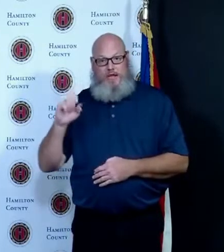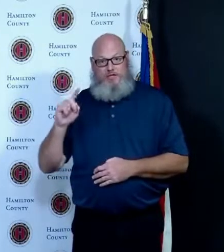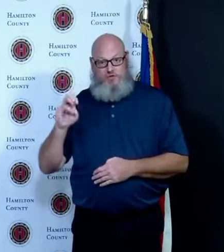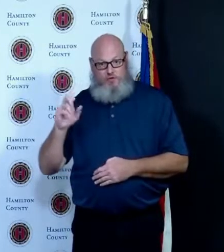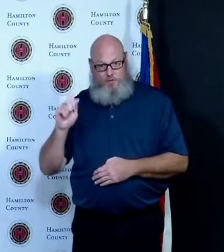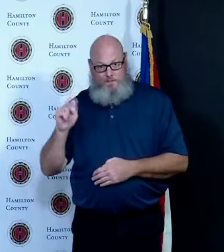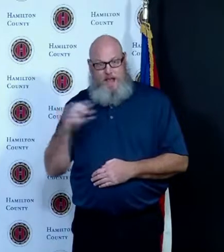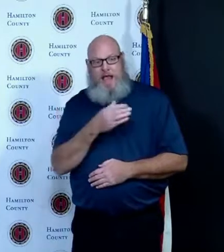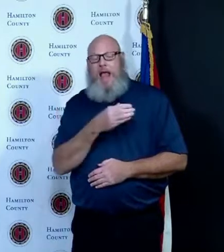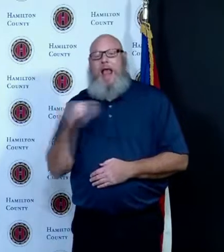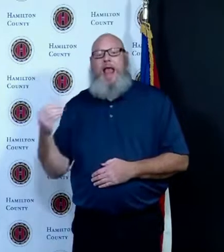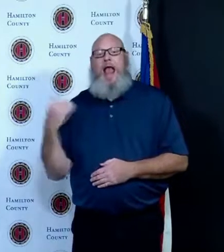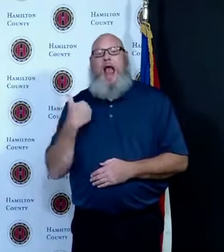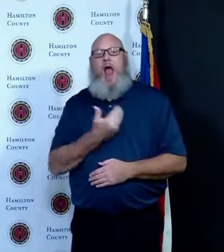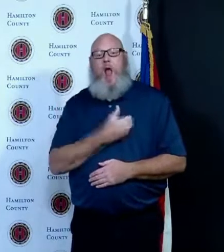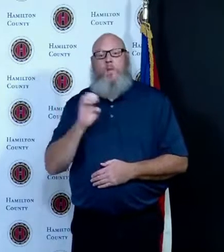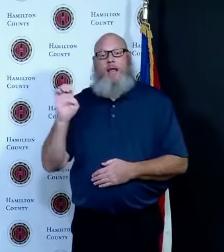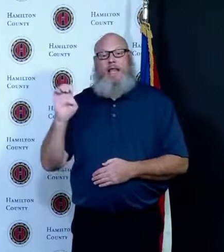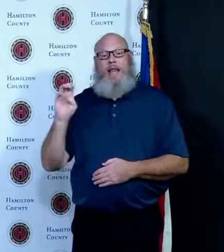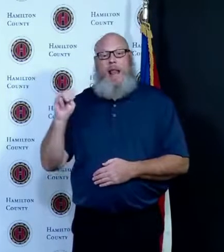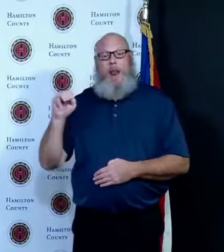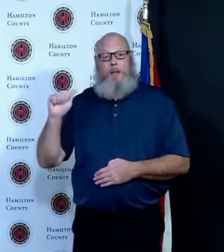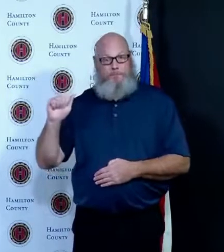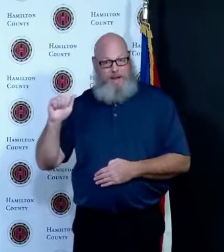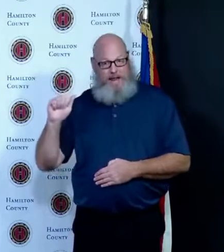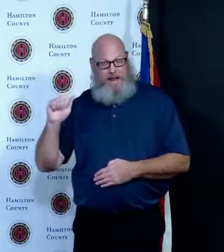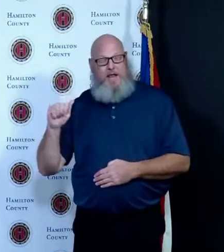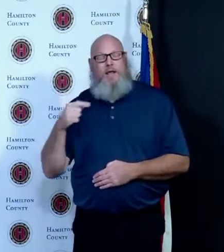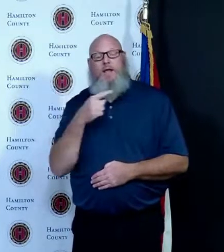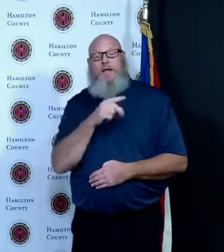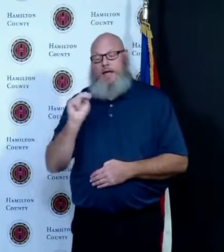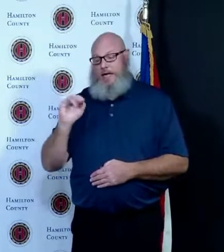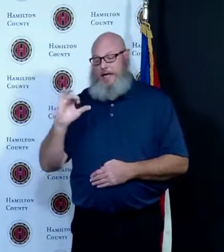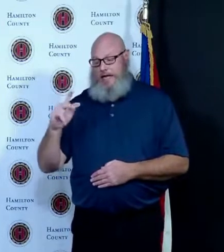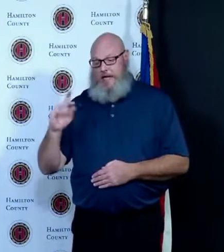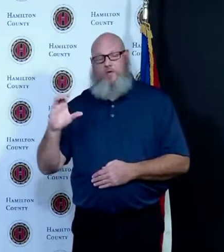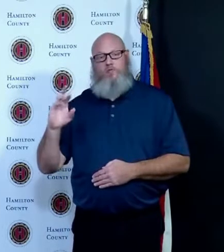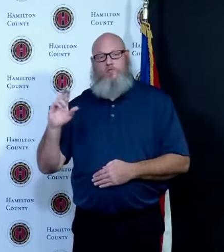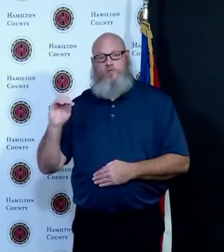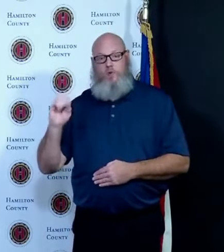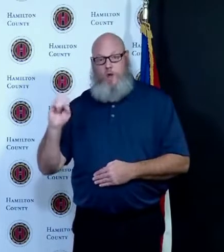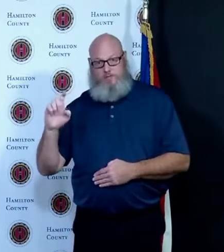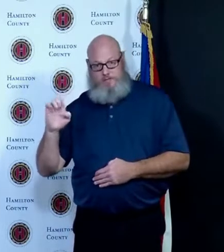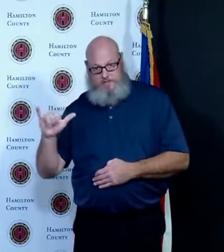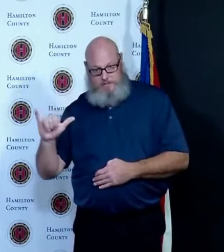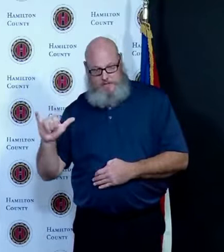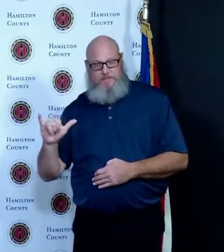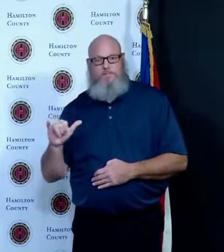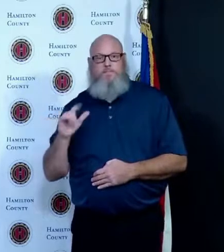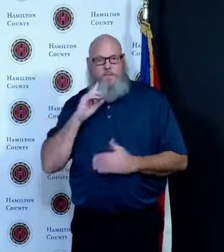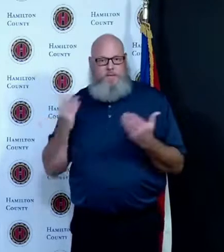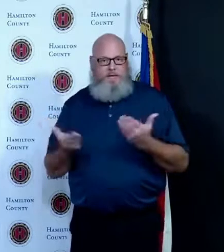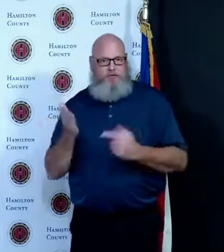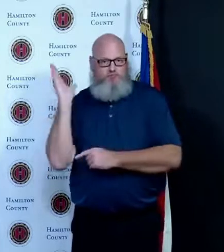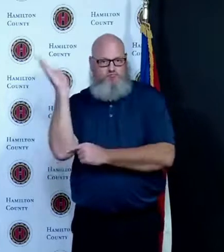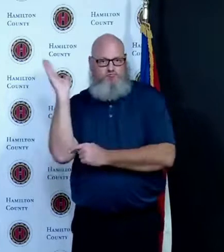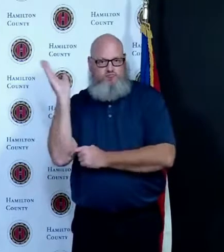and the process of how to get a vaccine and what we should expect here in Hamilton County and how